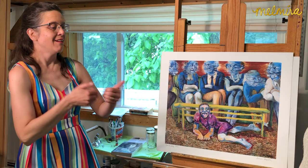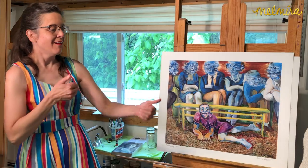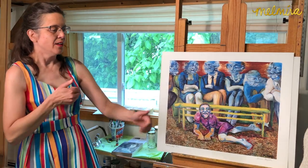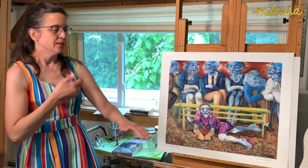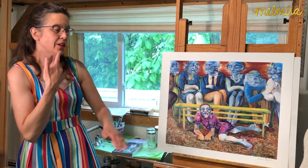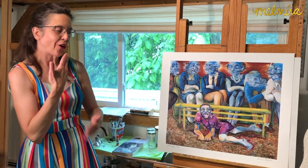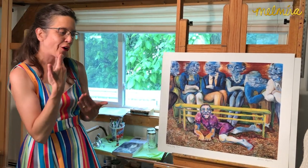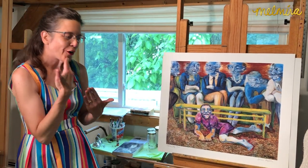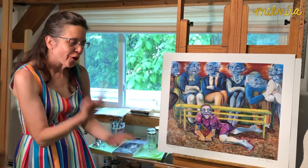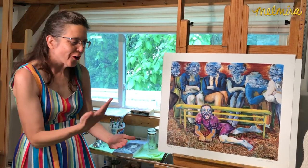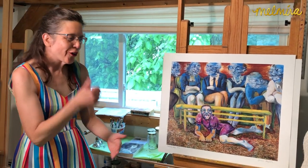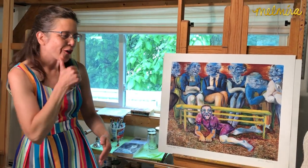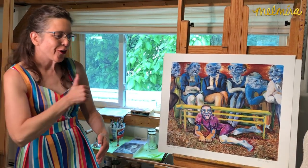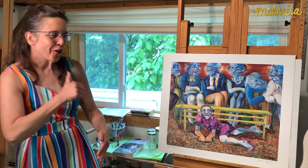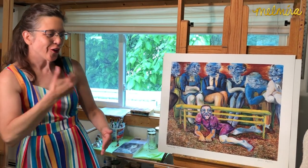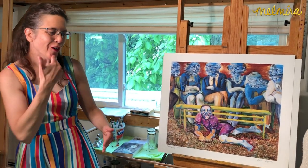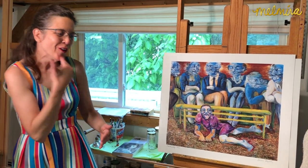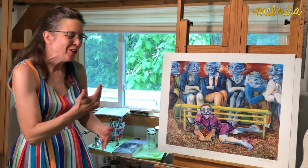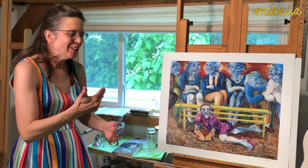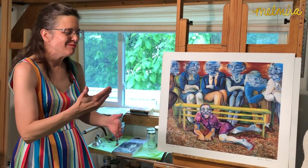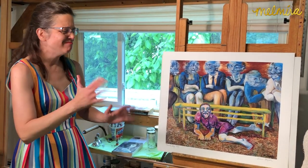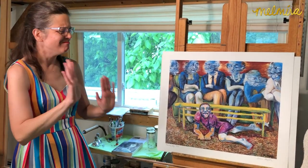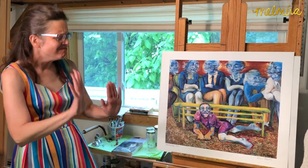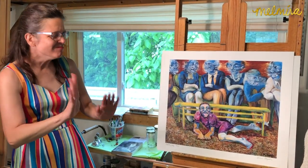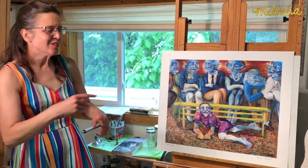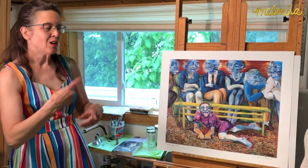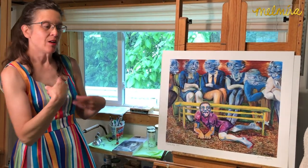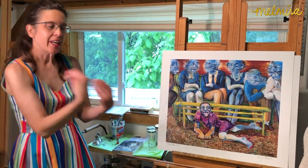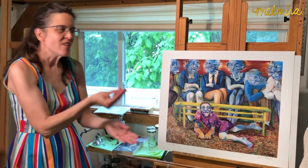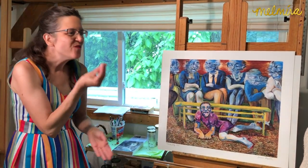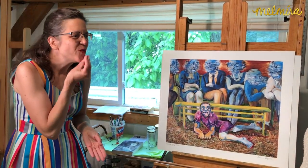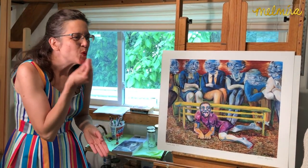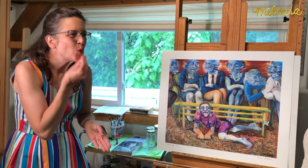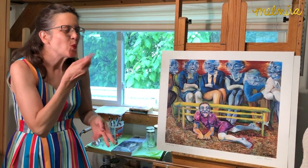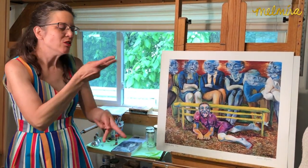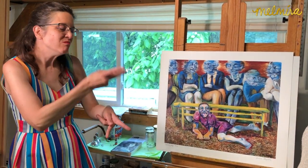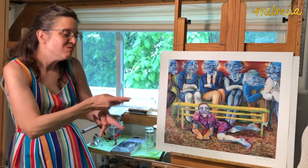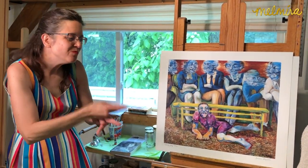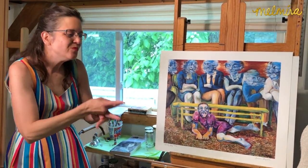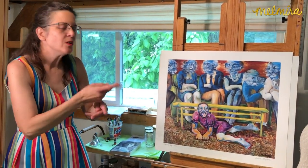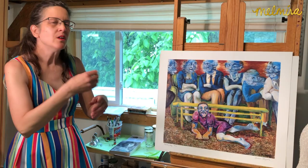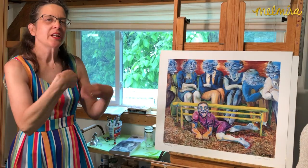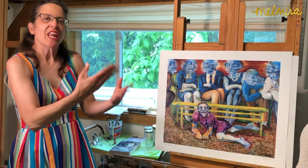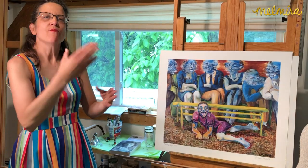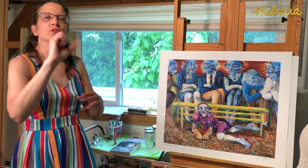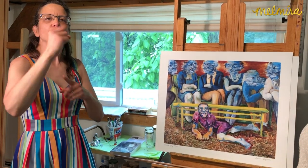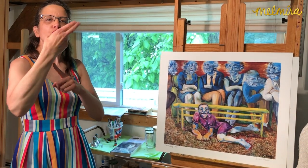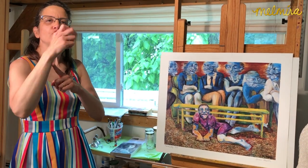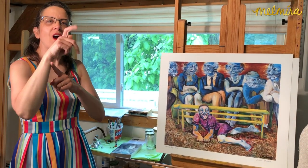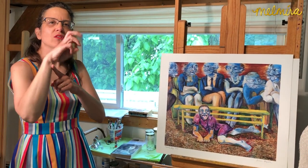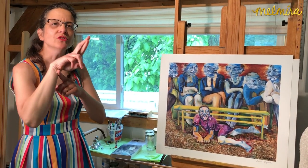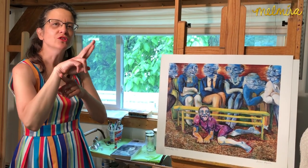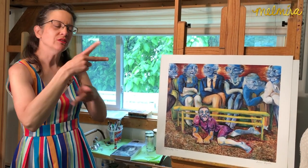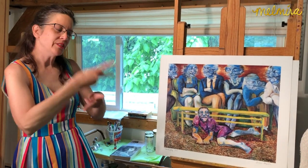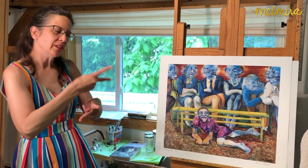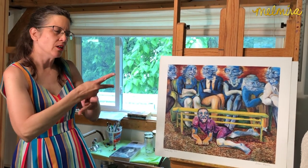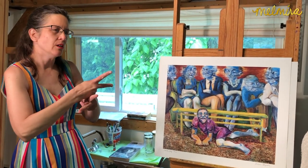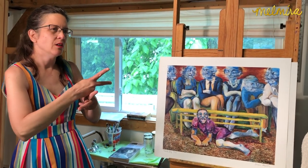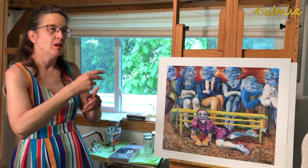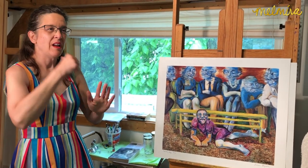They're on different level- you'd praise them, you'd feed them and give them shelter.